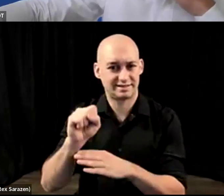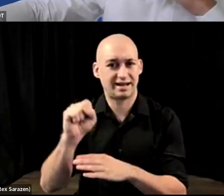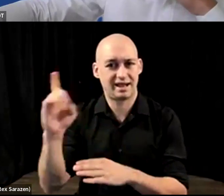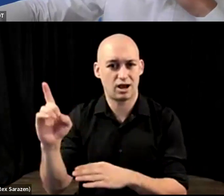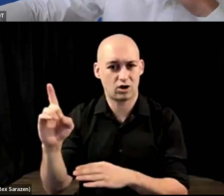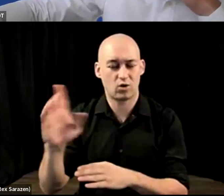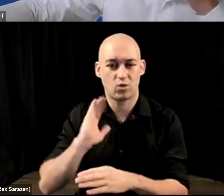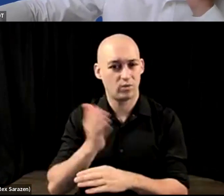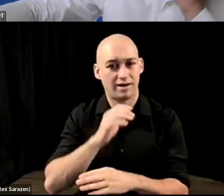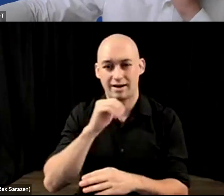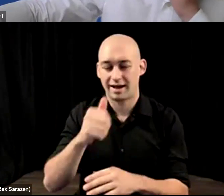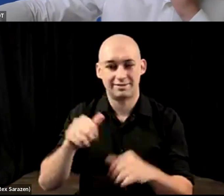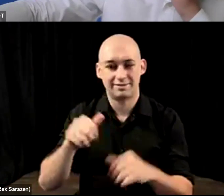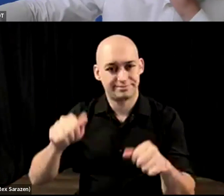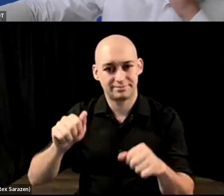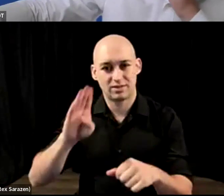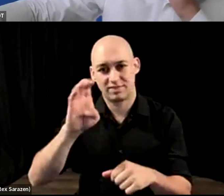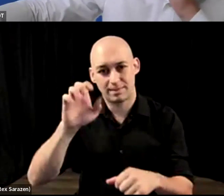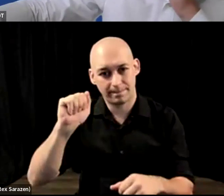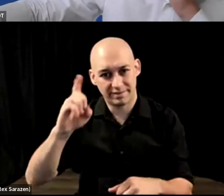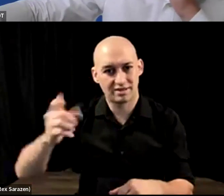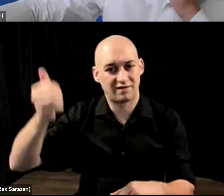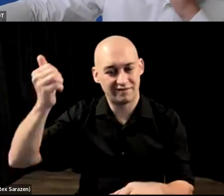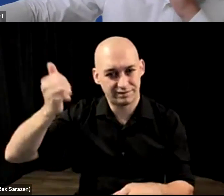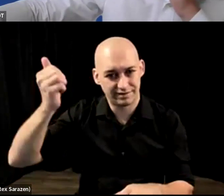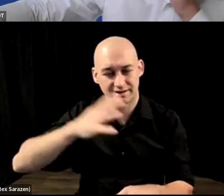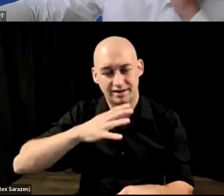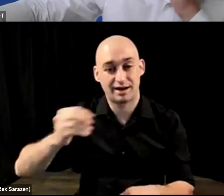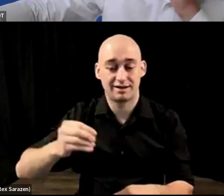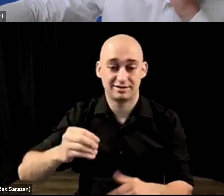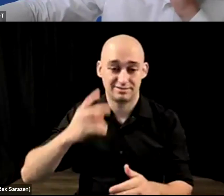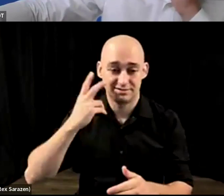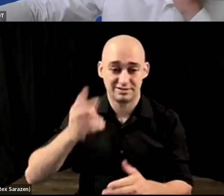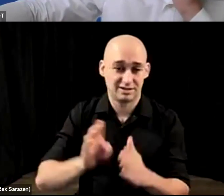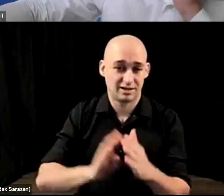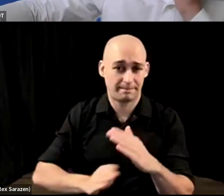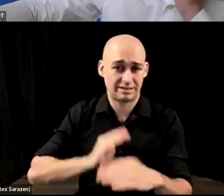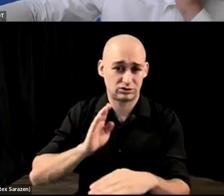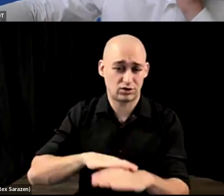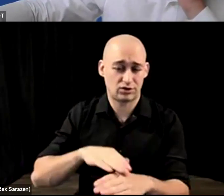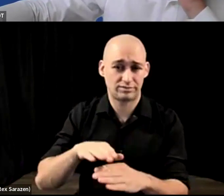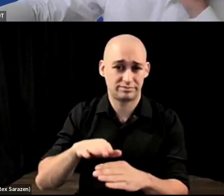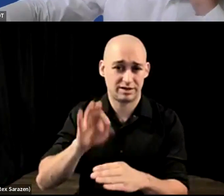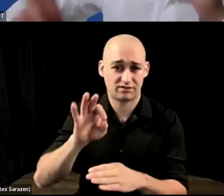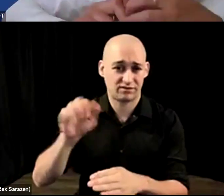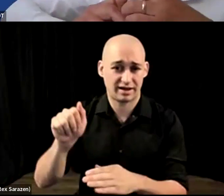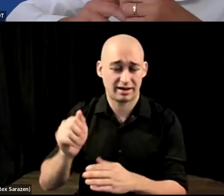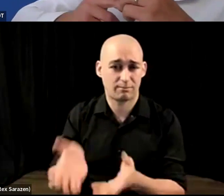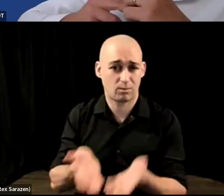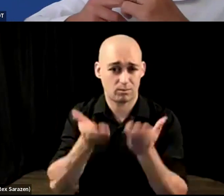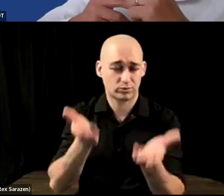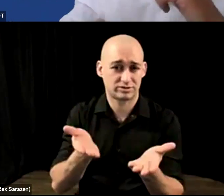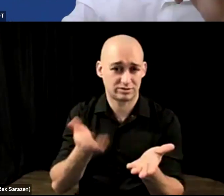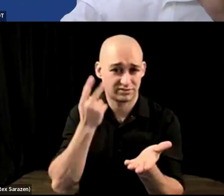be eligible for BEAD funding and likely just based on the on the FFA proposals that we've seen would